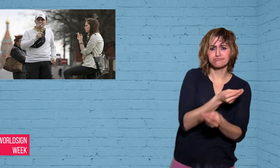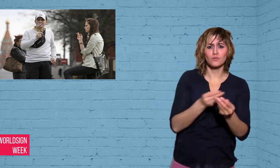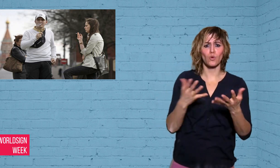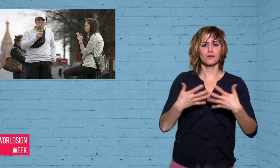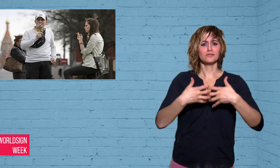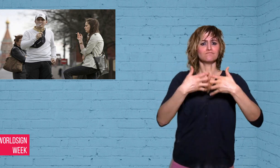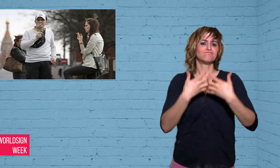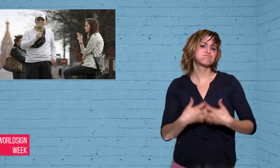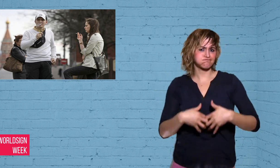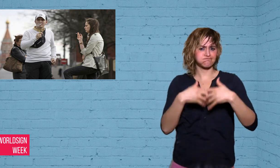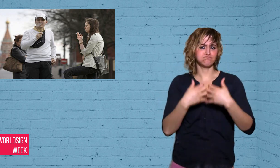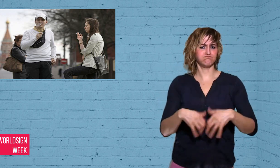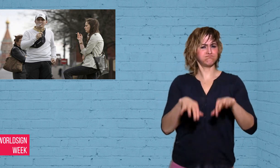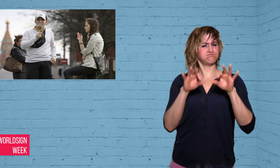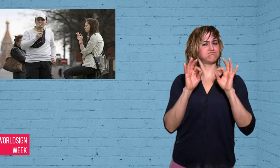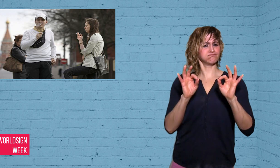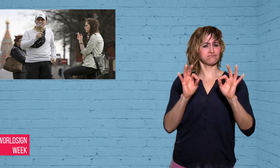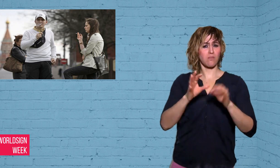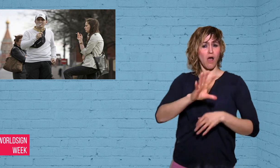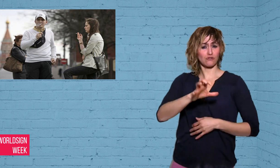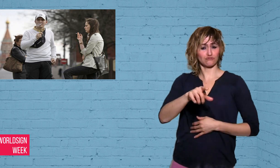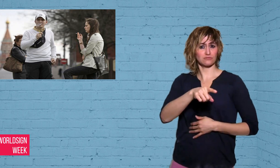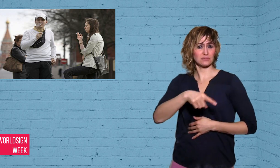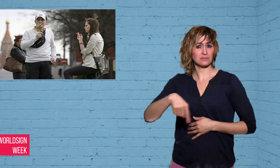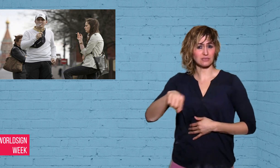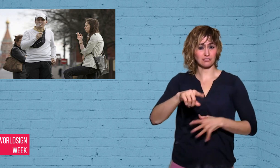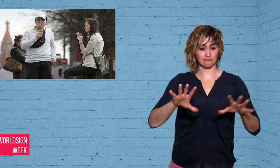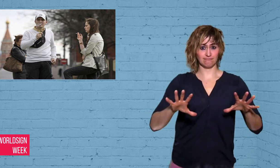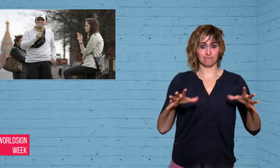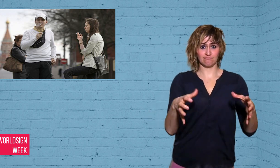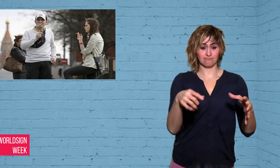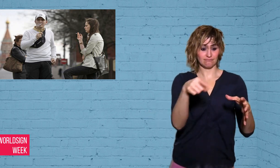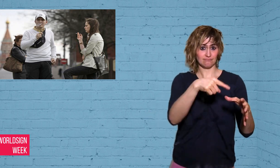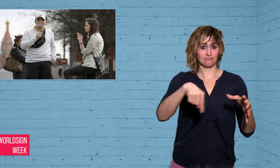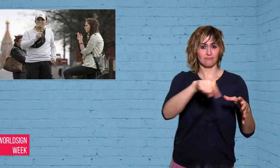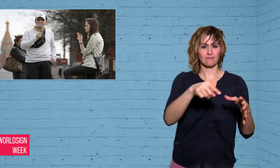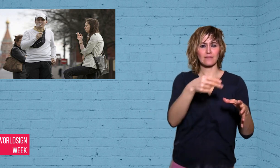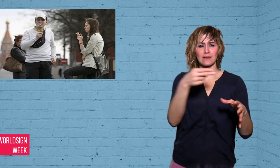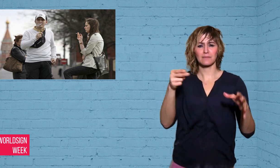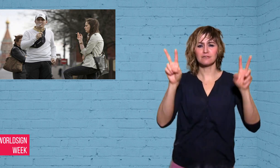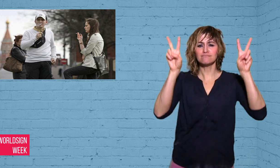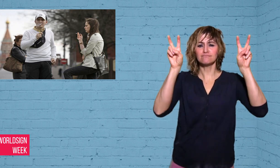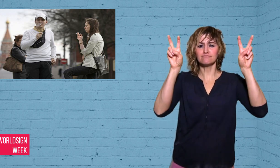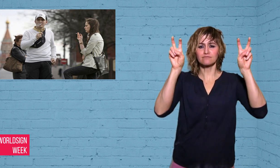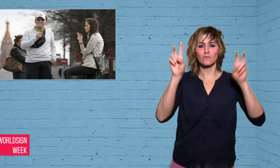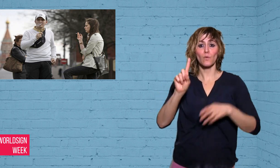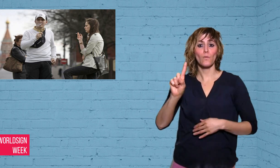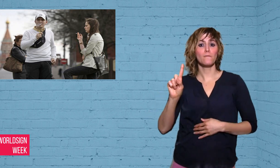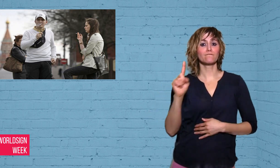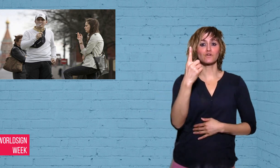continues heavily in other countries.